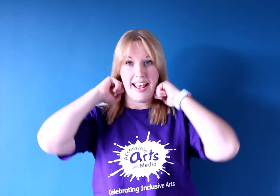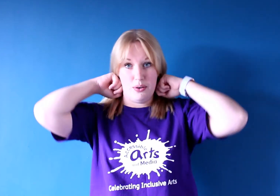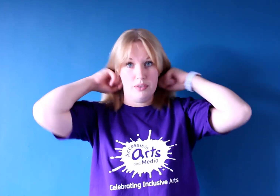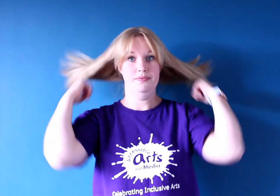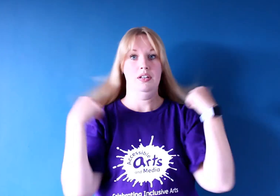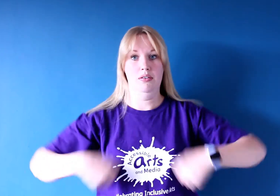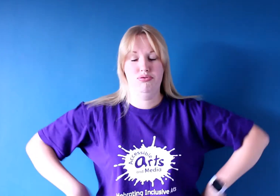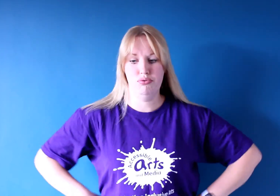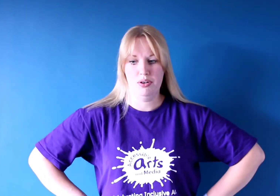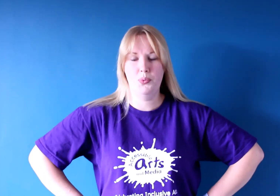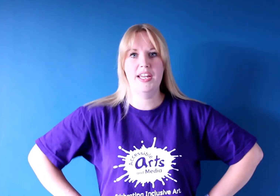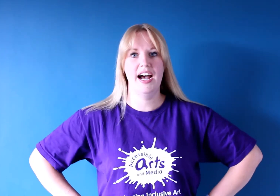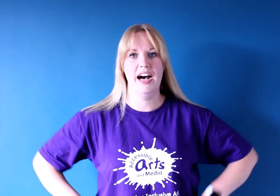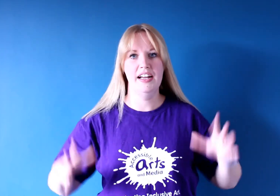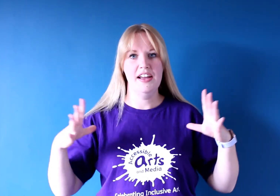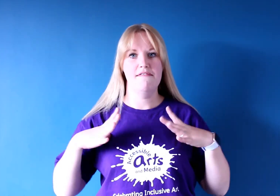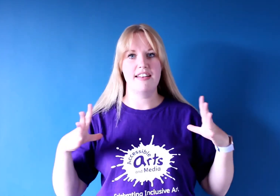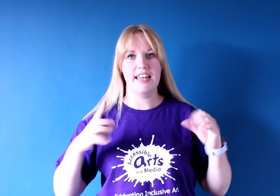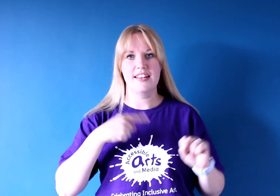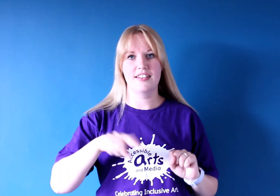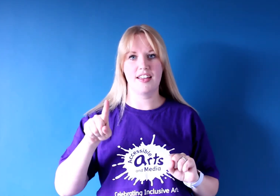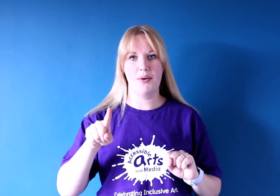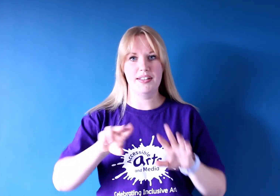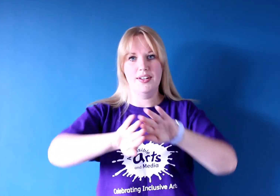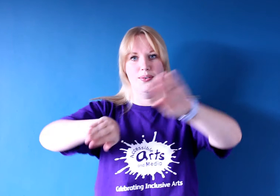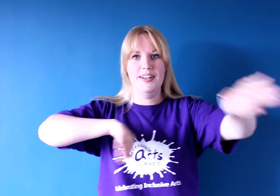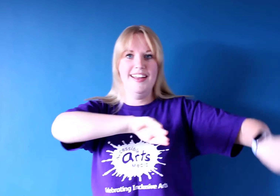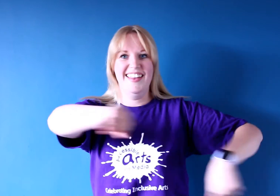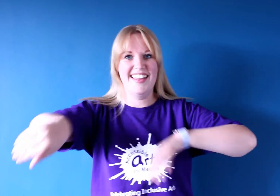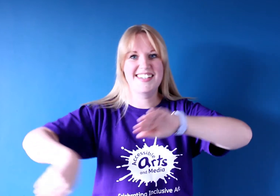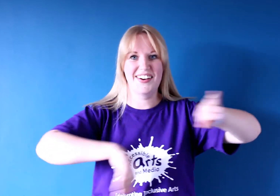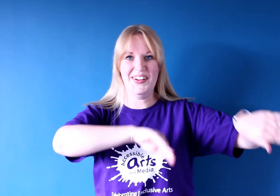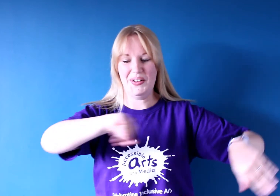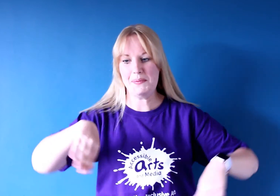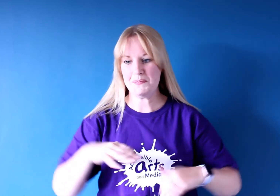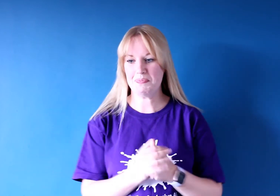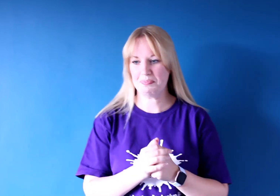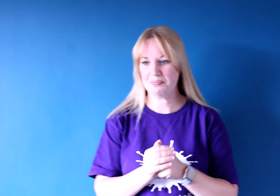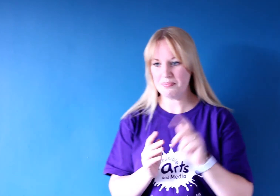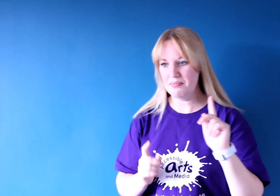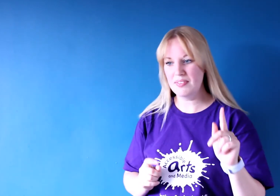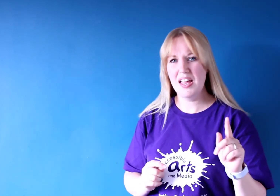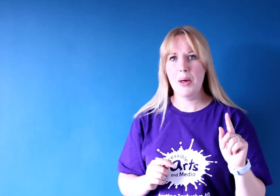Now, we are ready to go into the jungle.